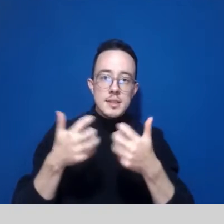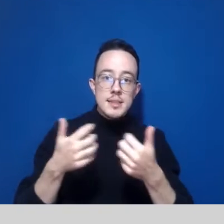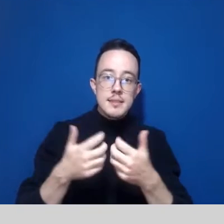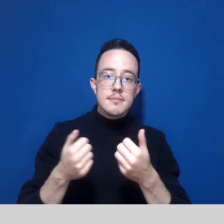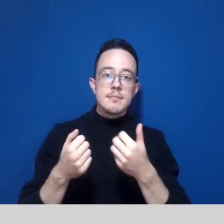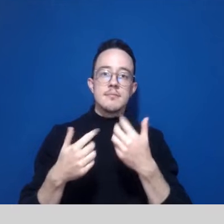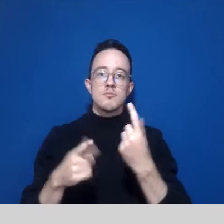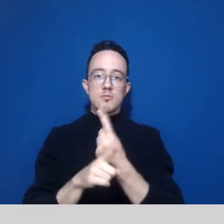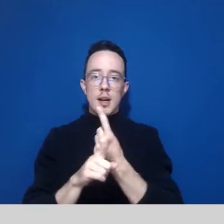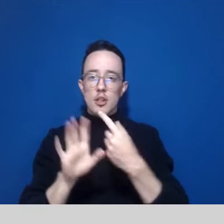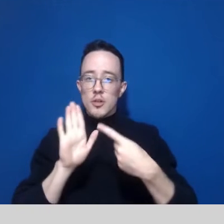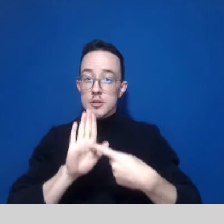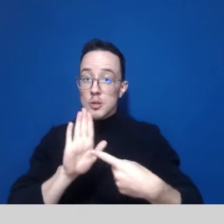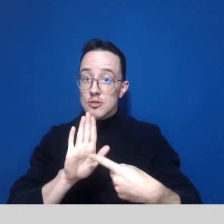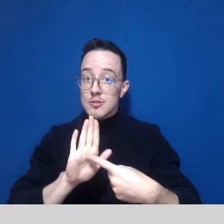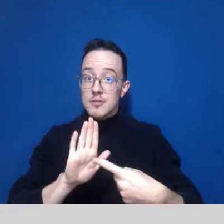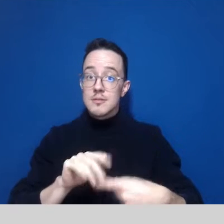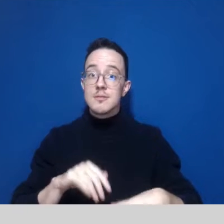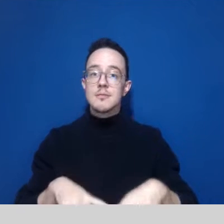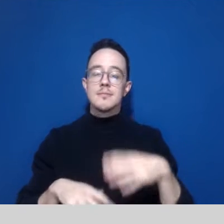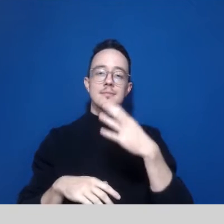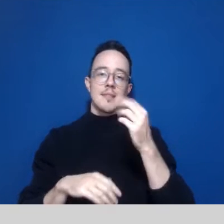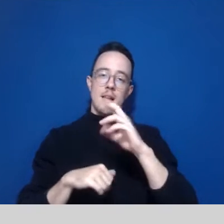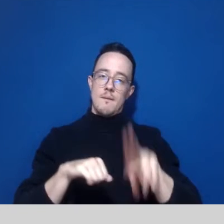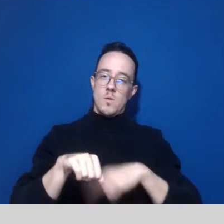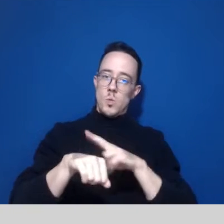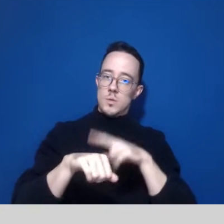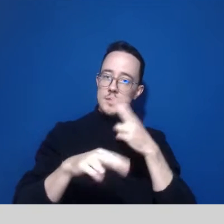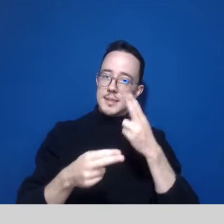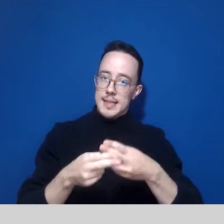and of course we are going to speak about names on the web.